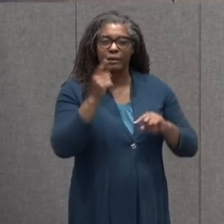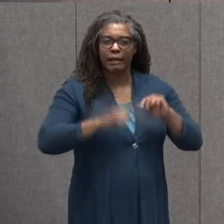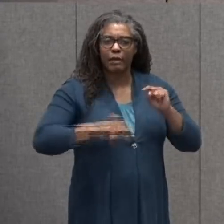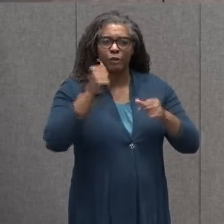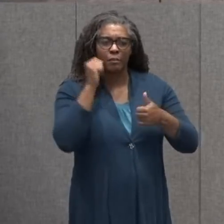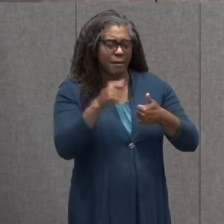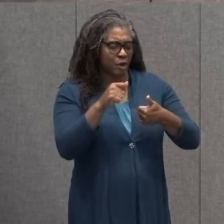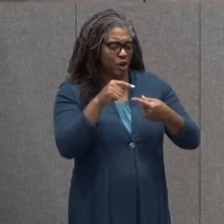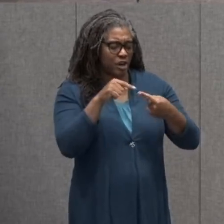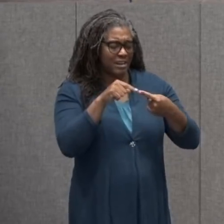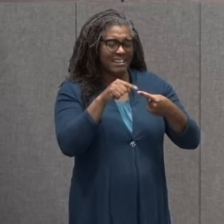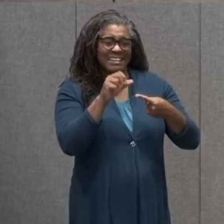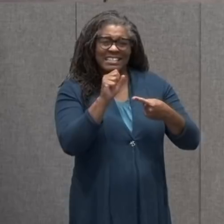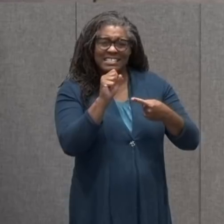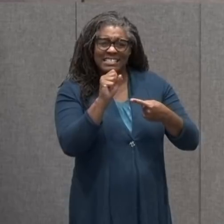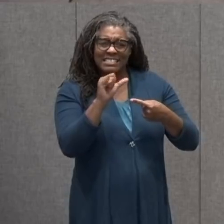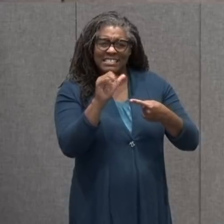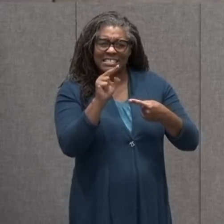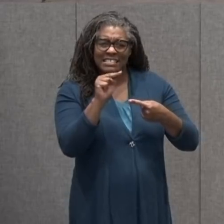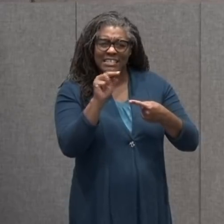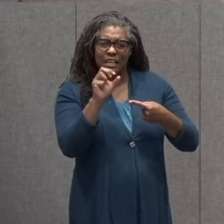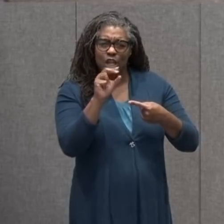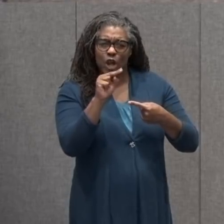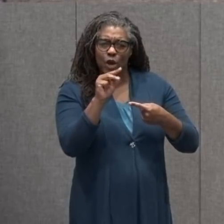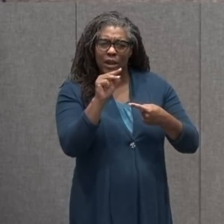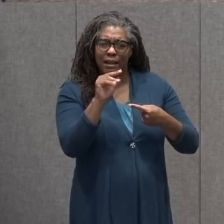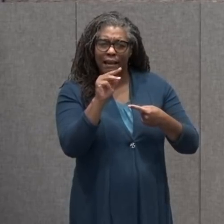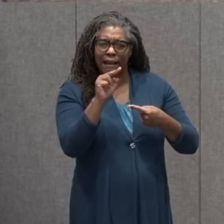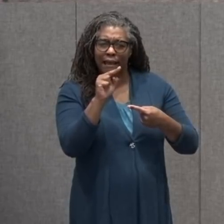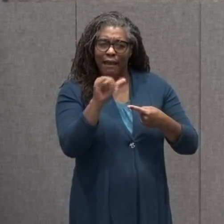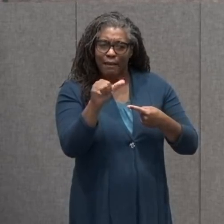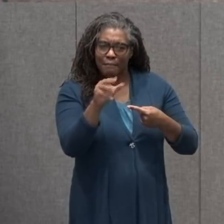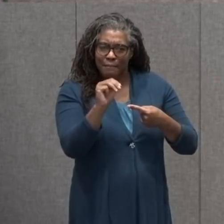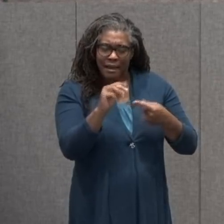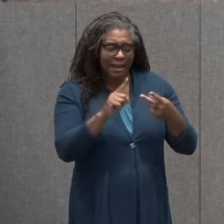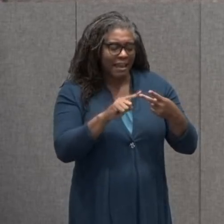Or maybe you can ask a grown-up, [Ms. Craft] A grown up Mm hm, to help you.